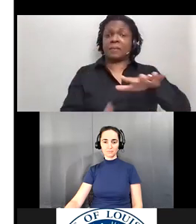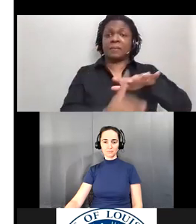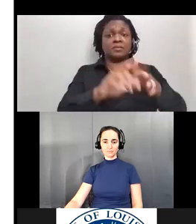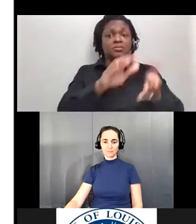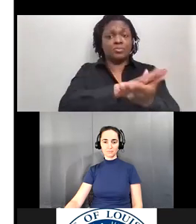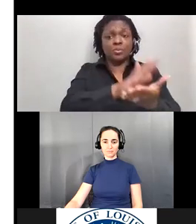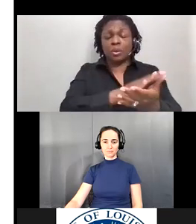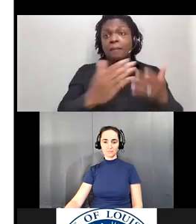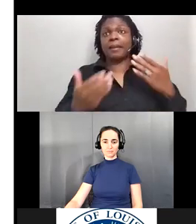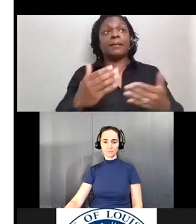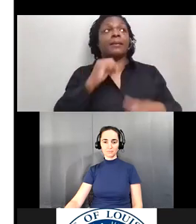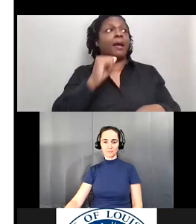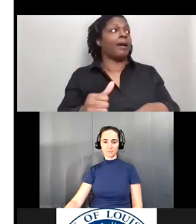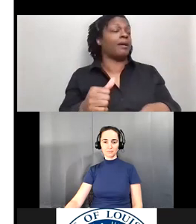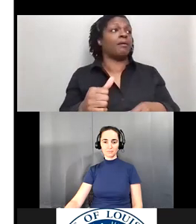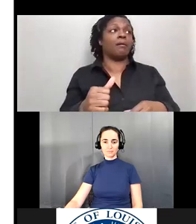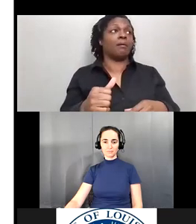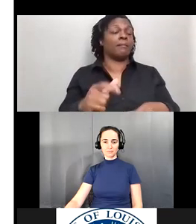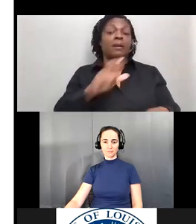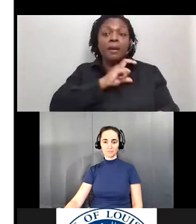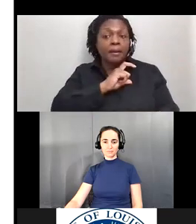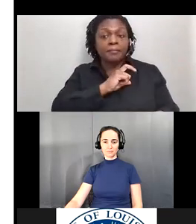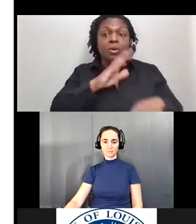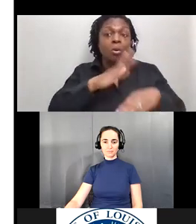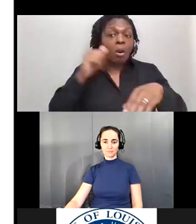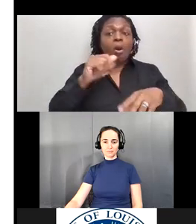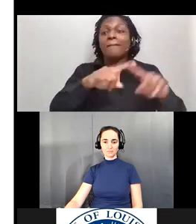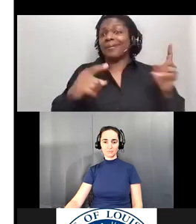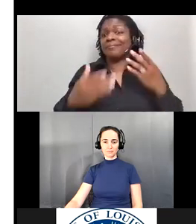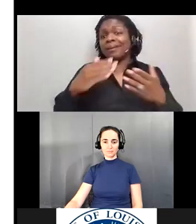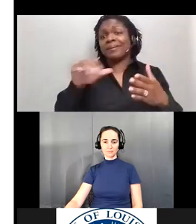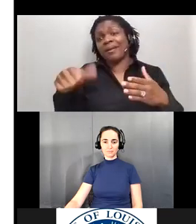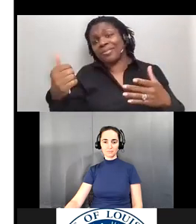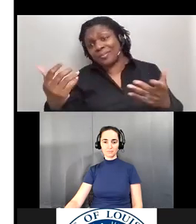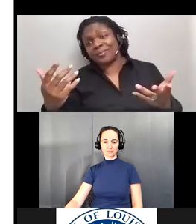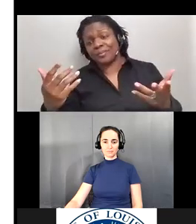15:55:25 It may not be a law enforcement issue, however, law enforcement, school resource